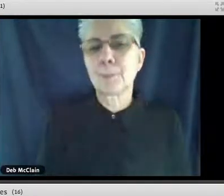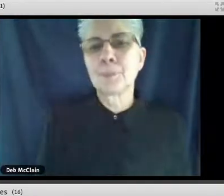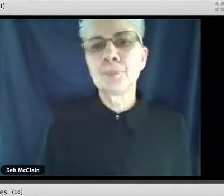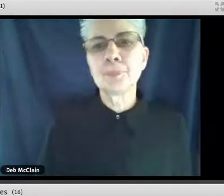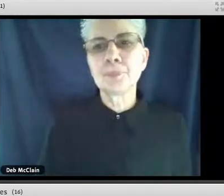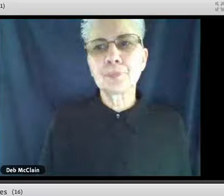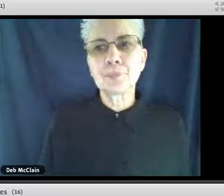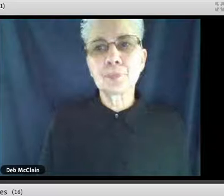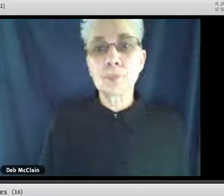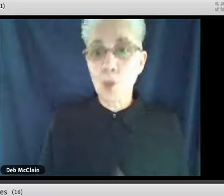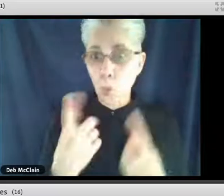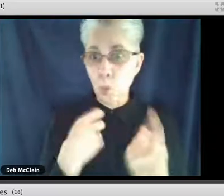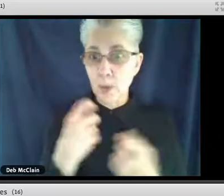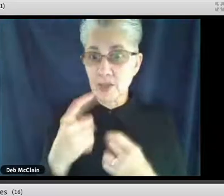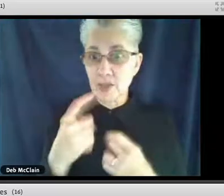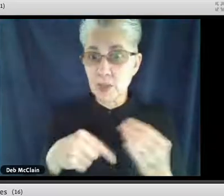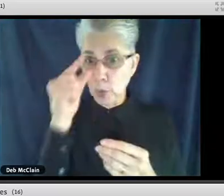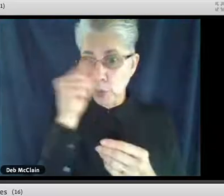Any questions about Google Analytics?